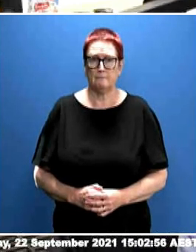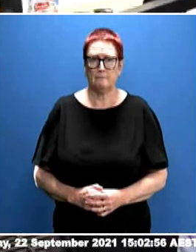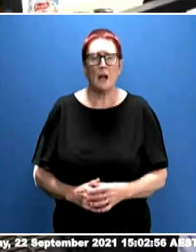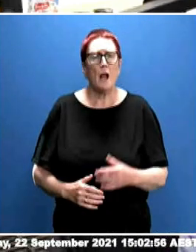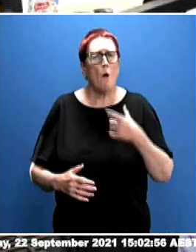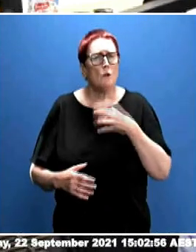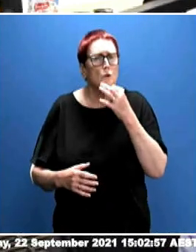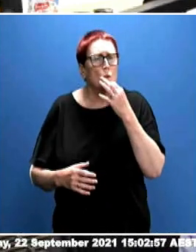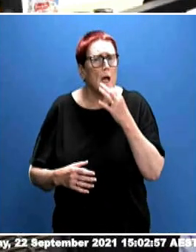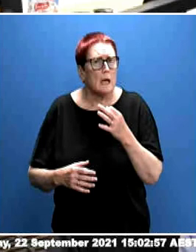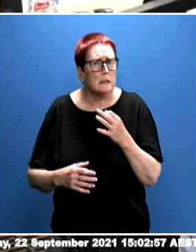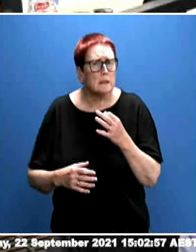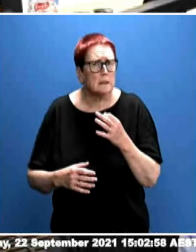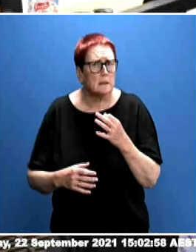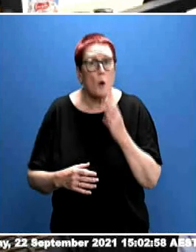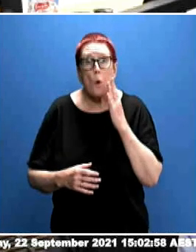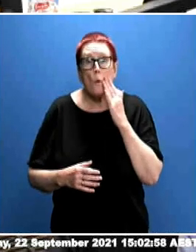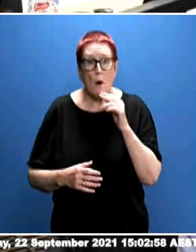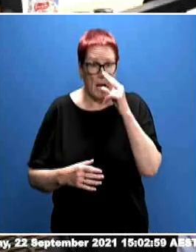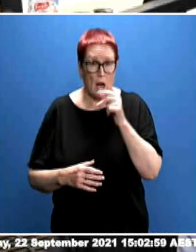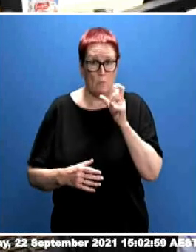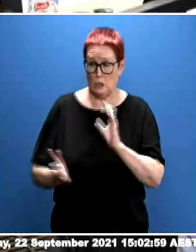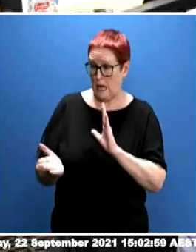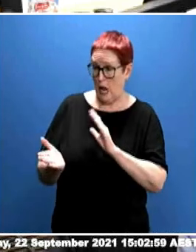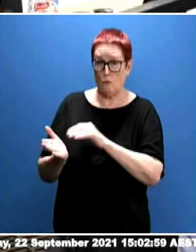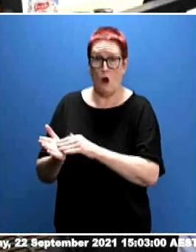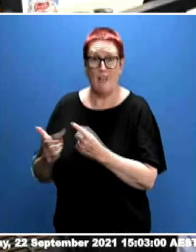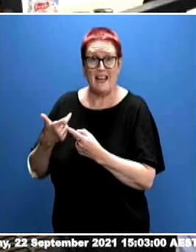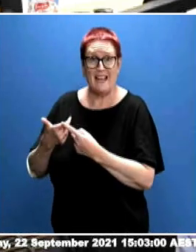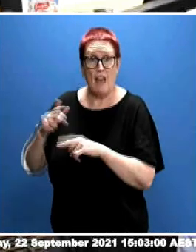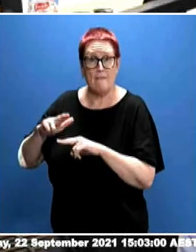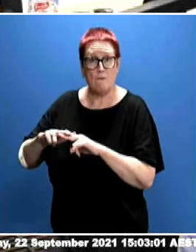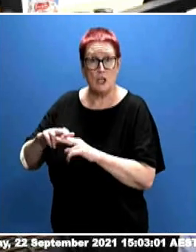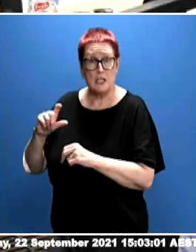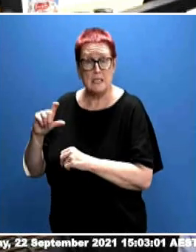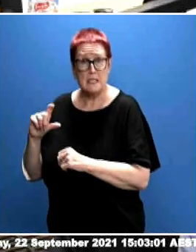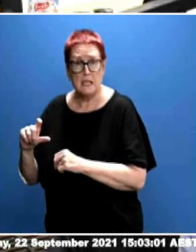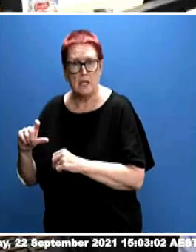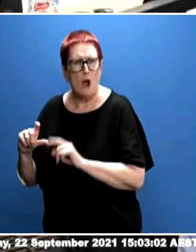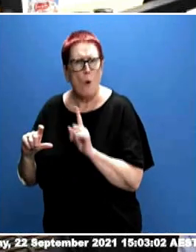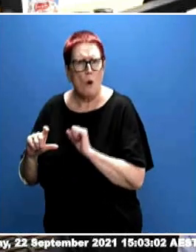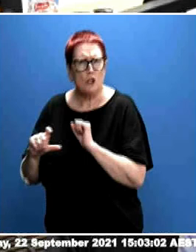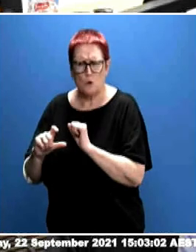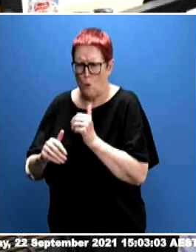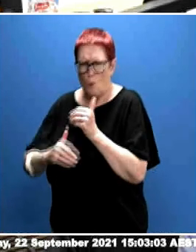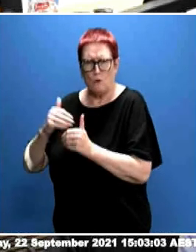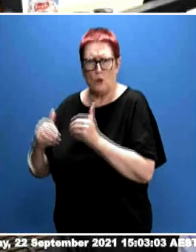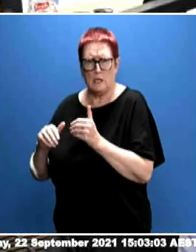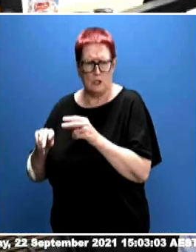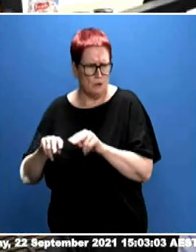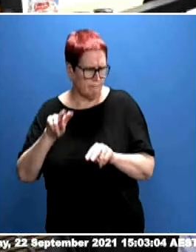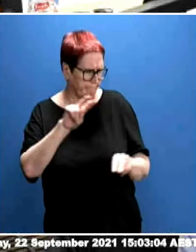determine, at that point, whether the child has an unrecognised or undiagnosed